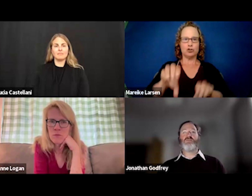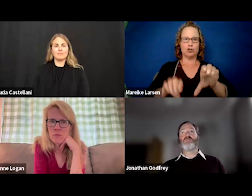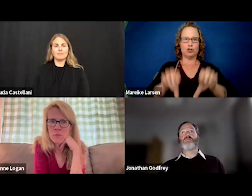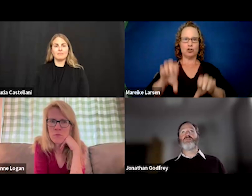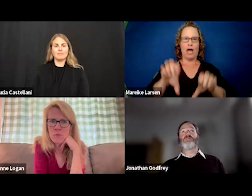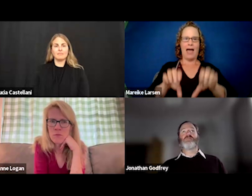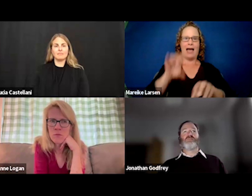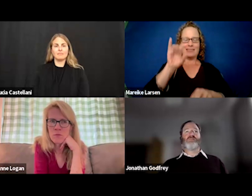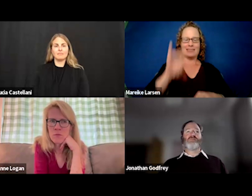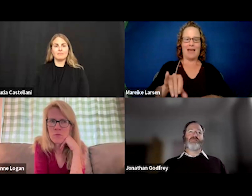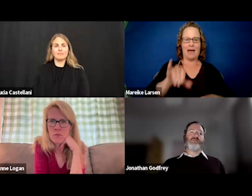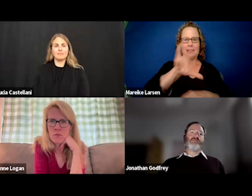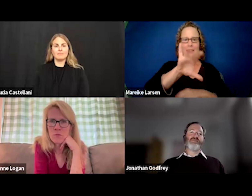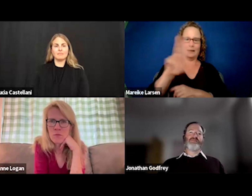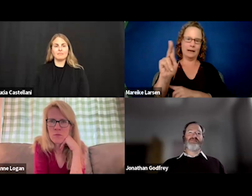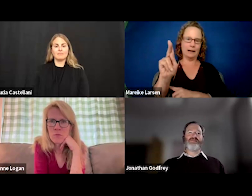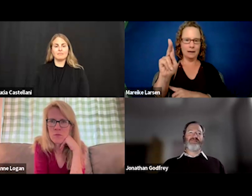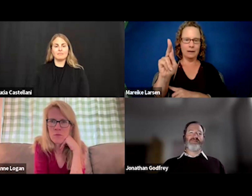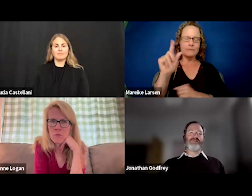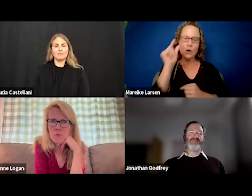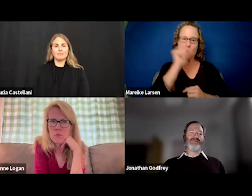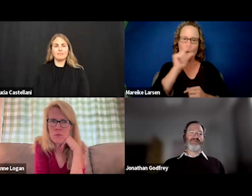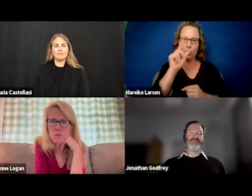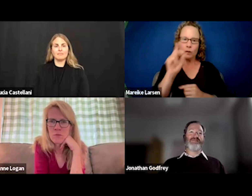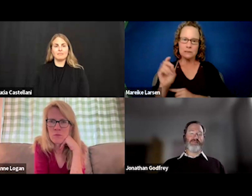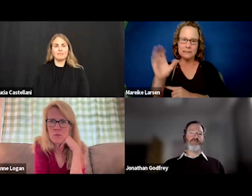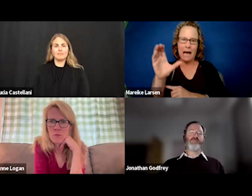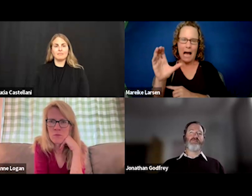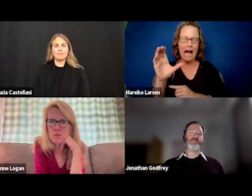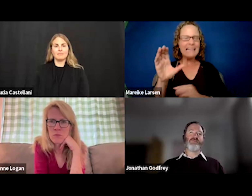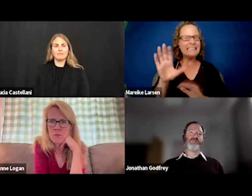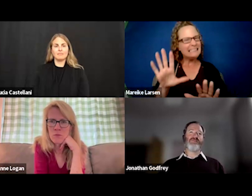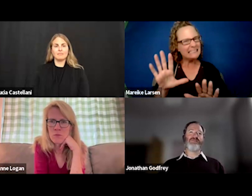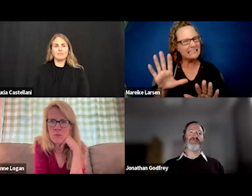Might be a little disruptive for screen reader users.